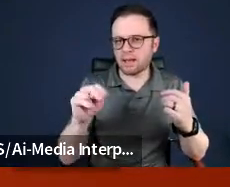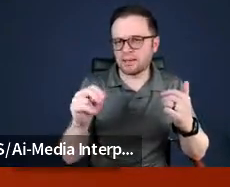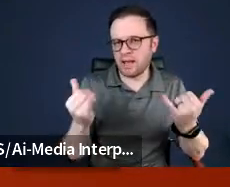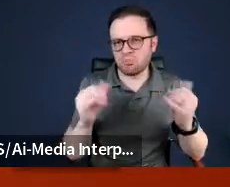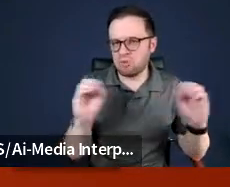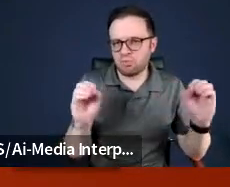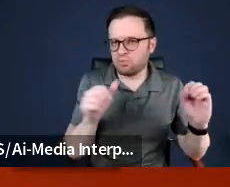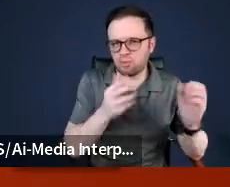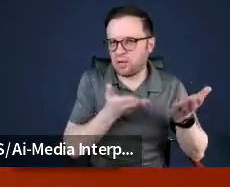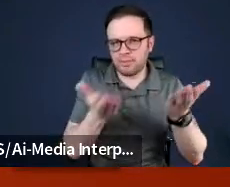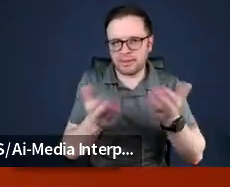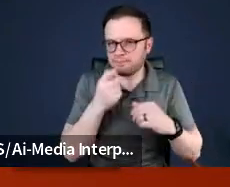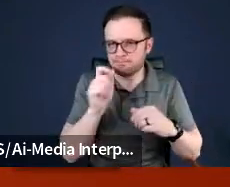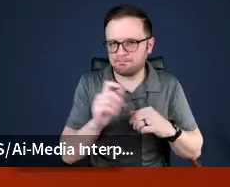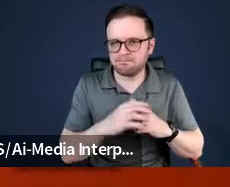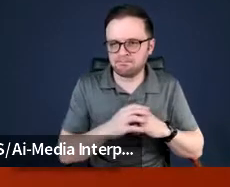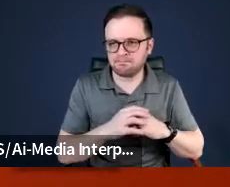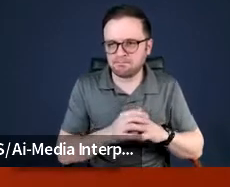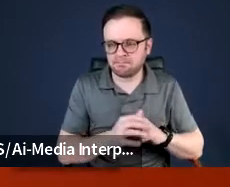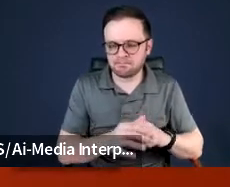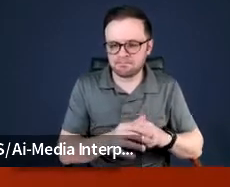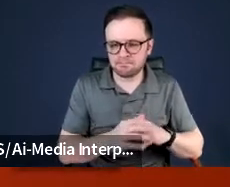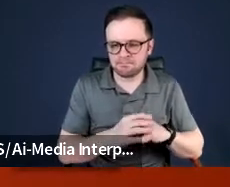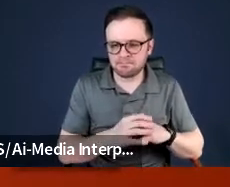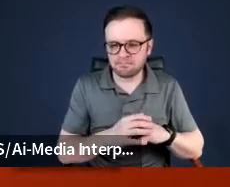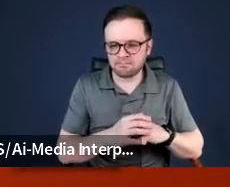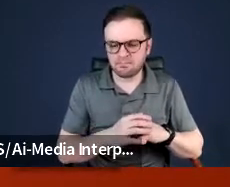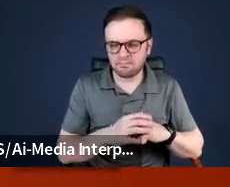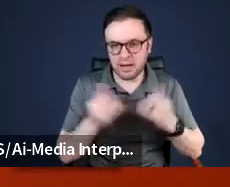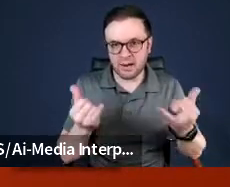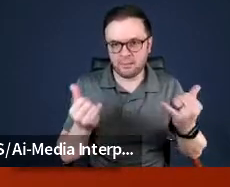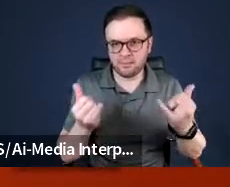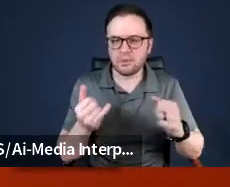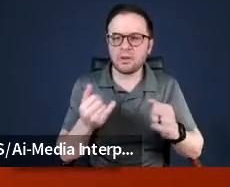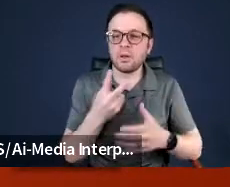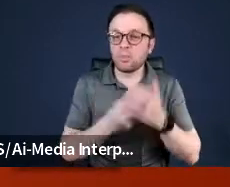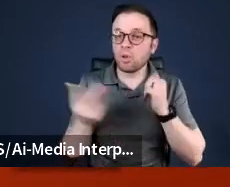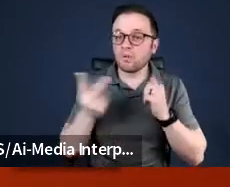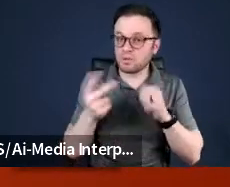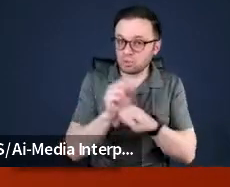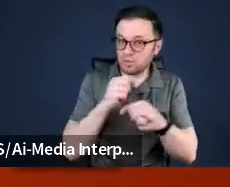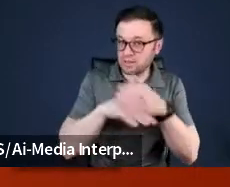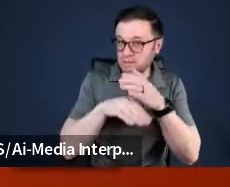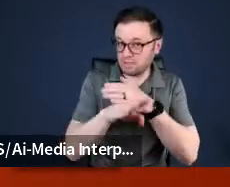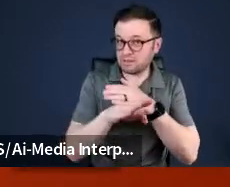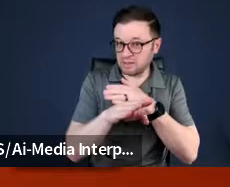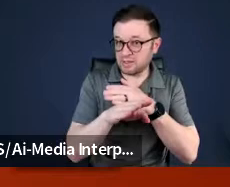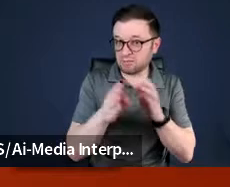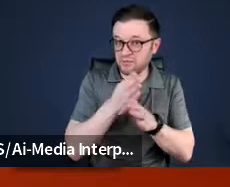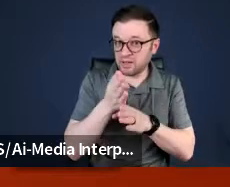overlays or plug-ins at this time whatsoever. I know Matt,